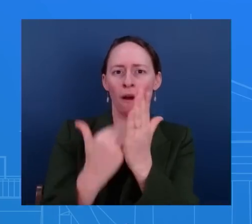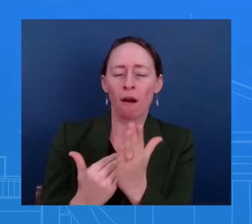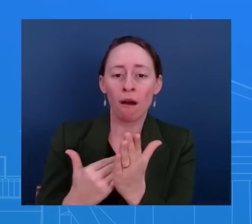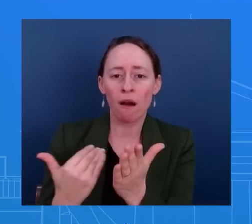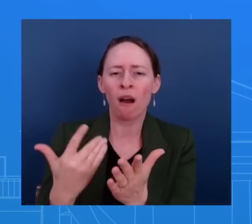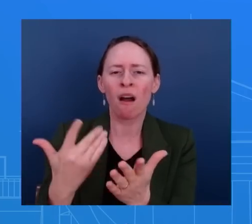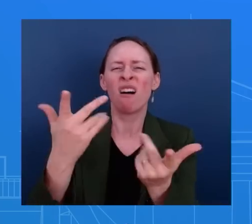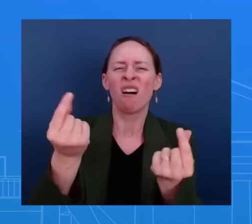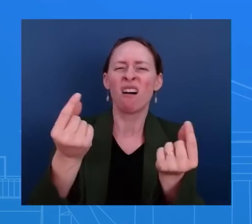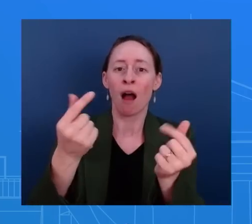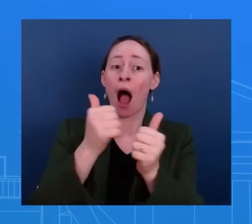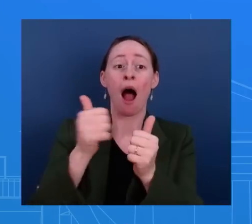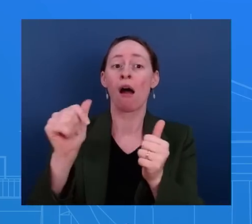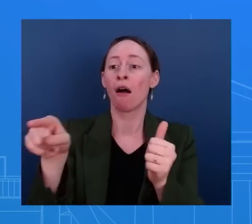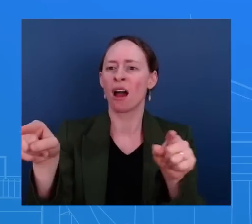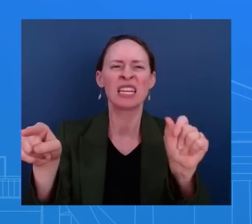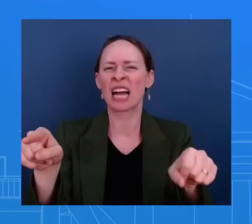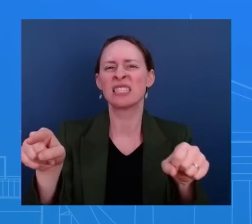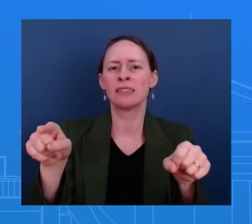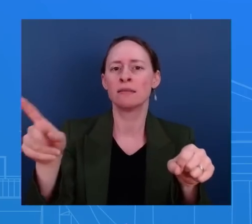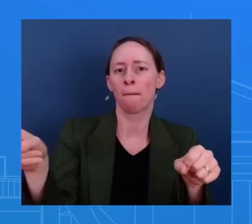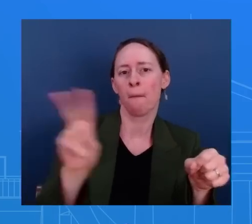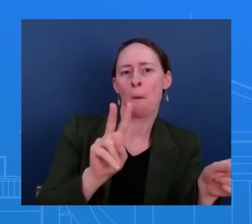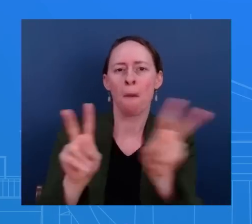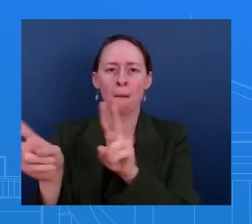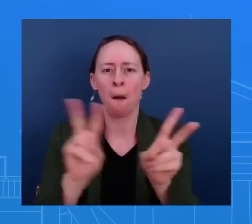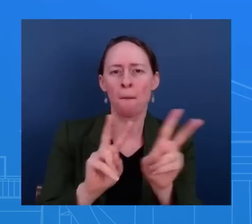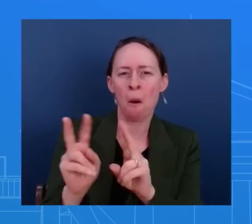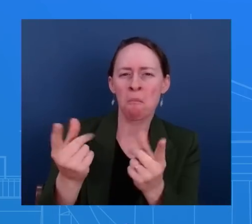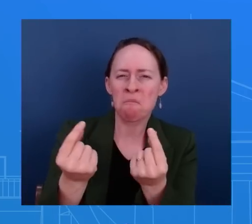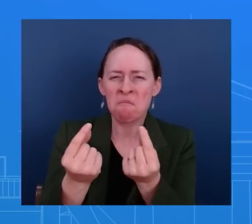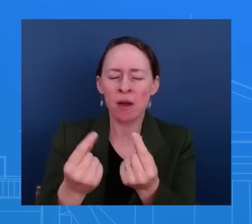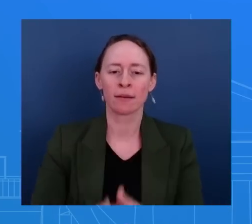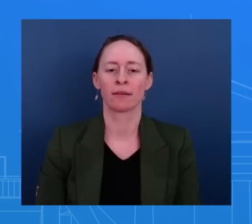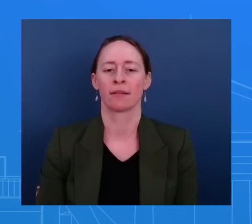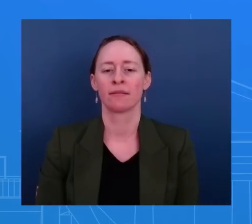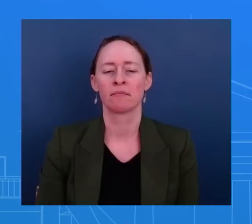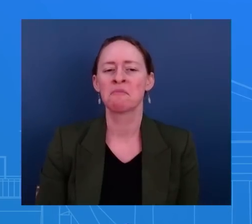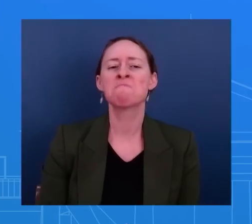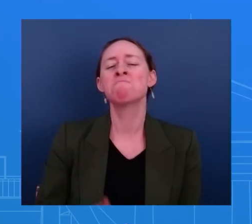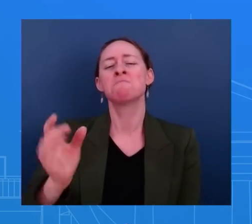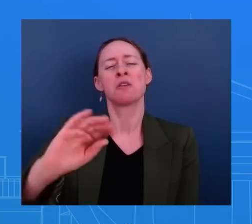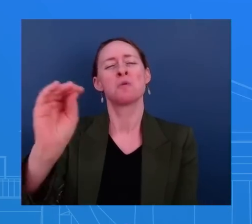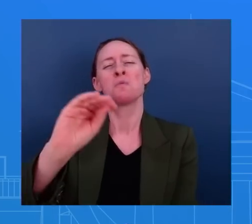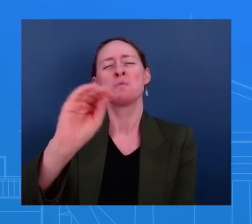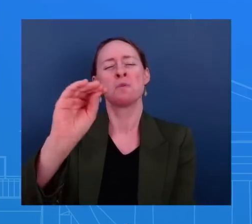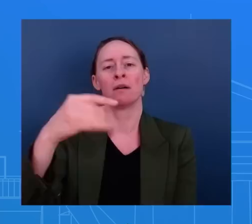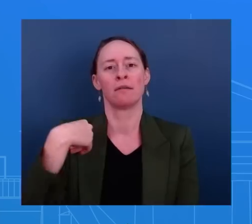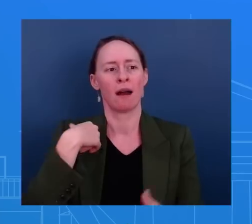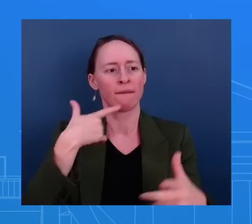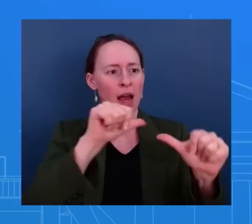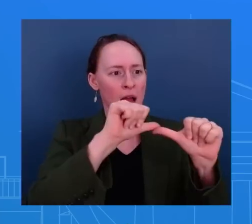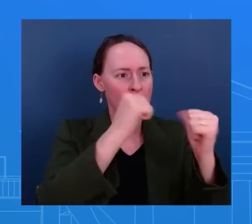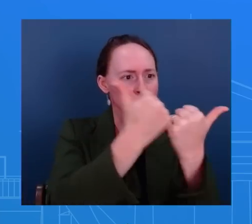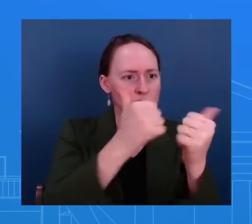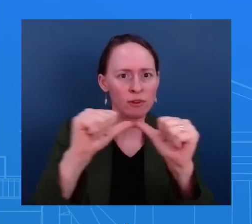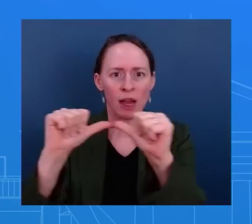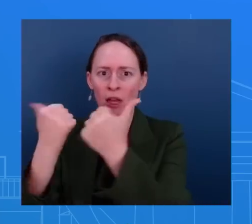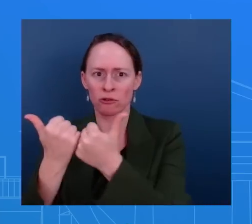to an interagency kind of process in doing just that -- trying to measure up or line up where they both are.